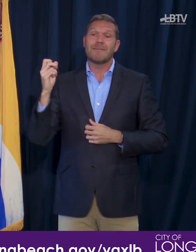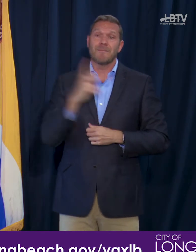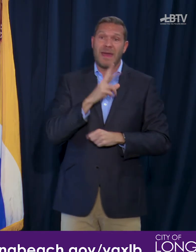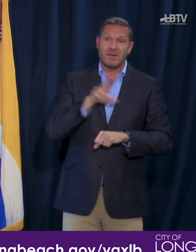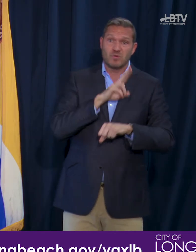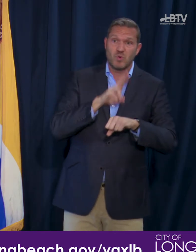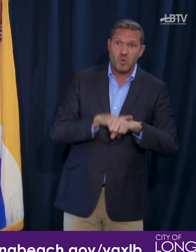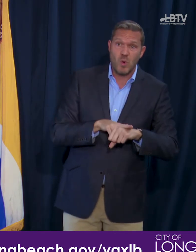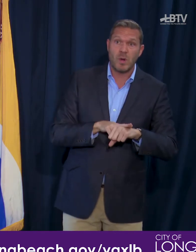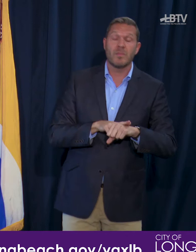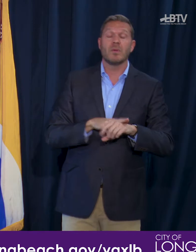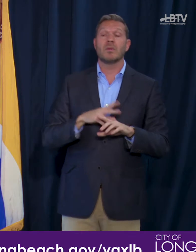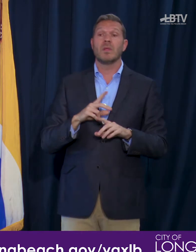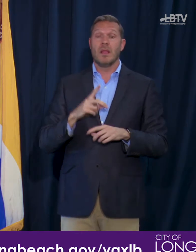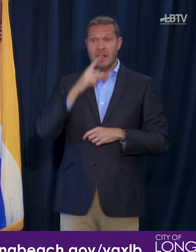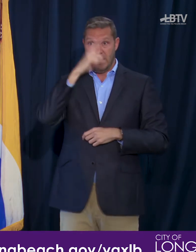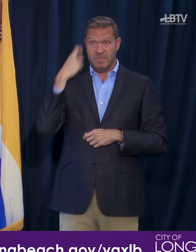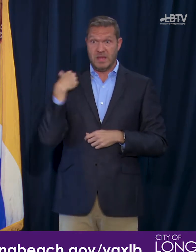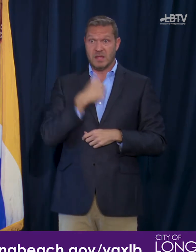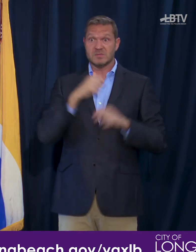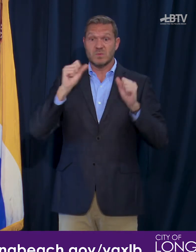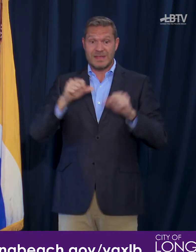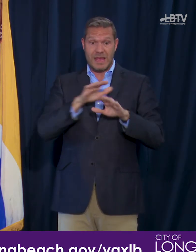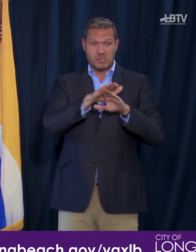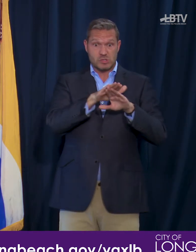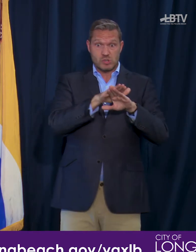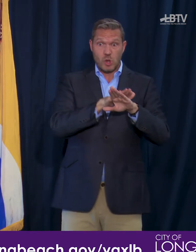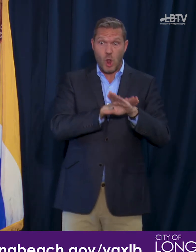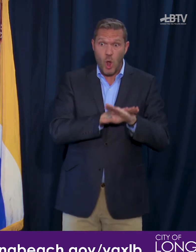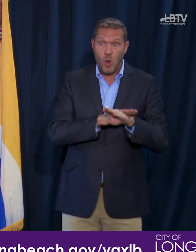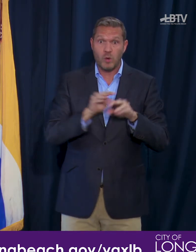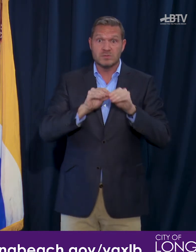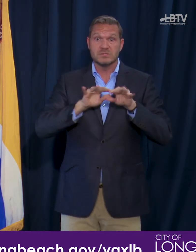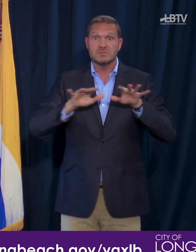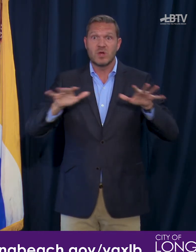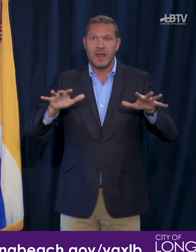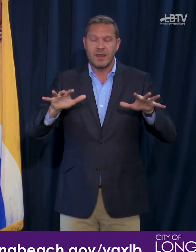slow the spread, limited reopening of these sectors can happen.